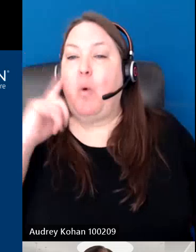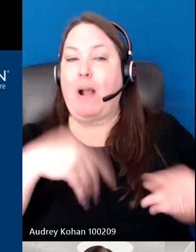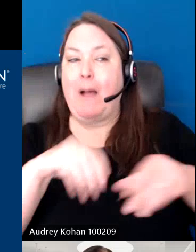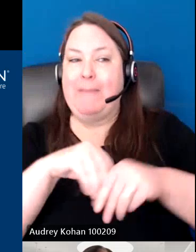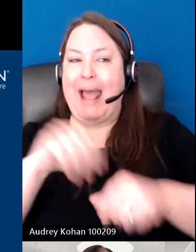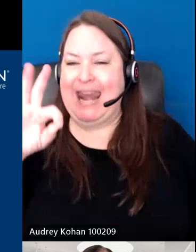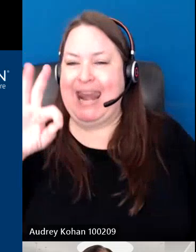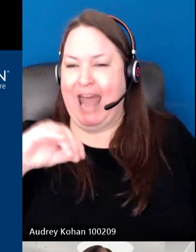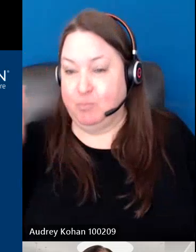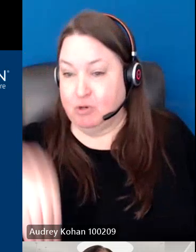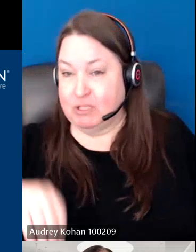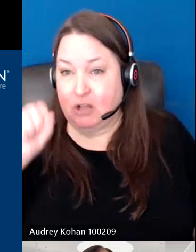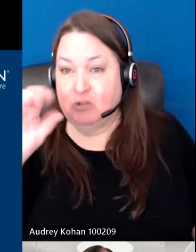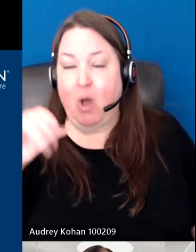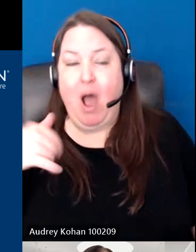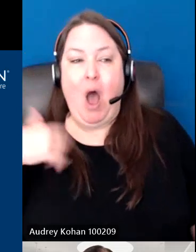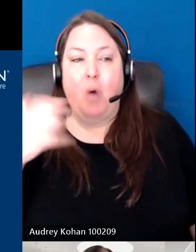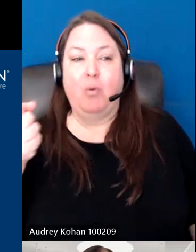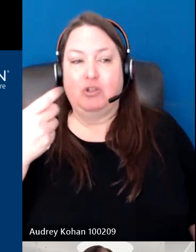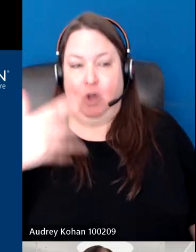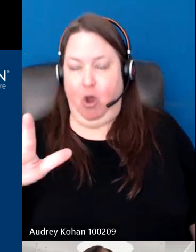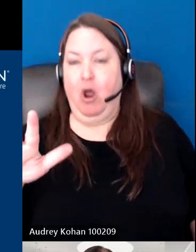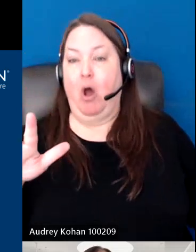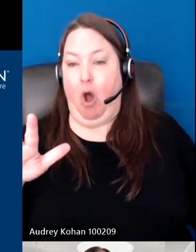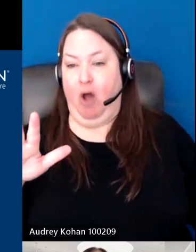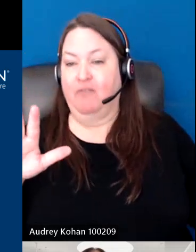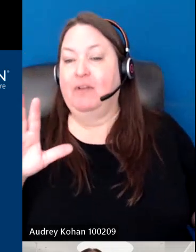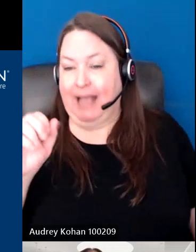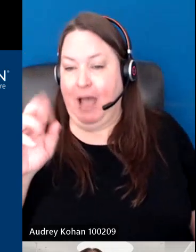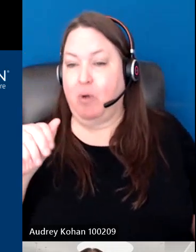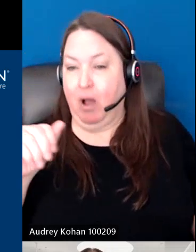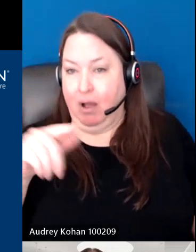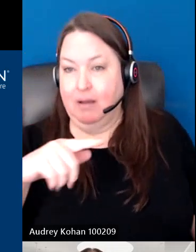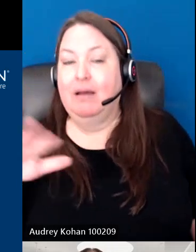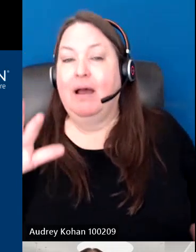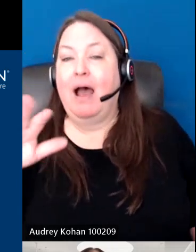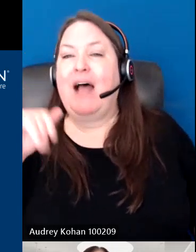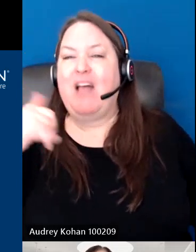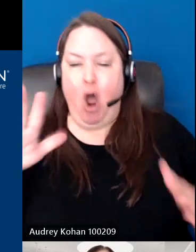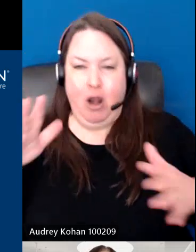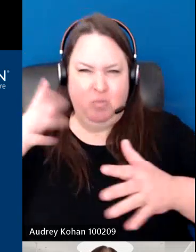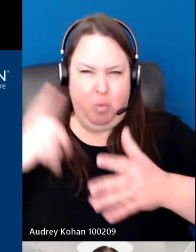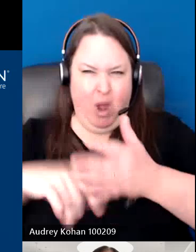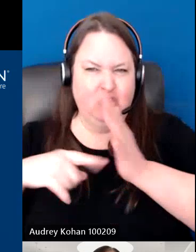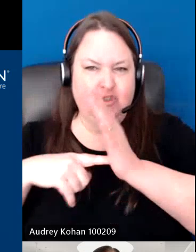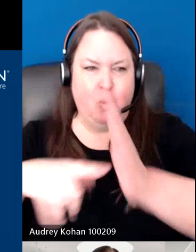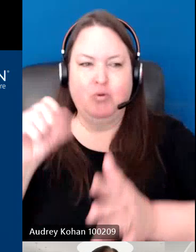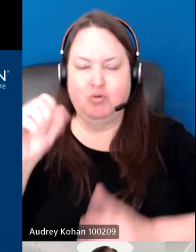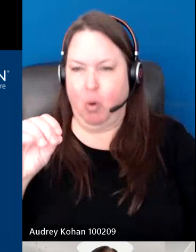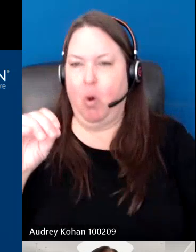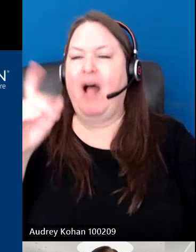I was actually sicker or less oxygen deprived than what it showed so the interventions may have been